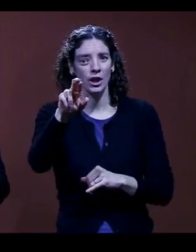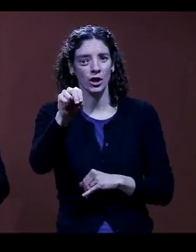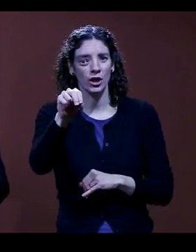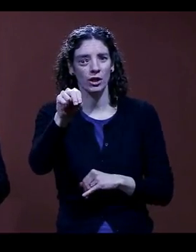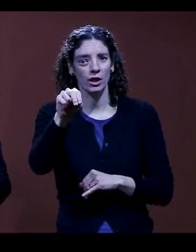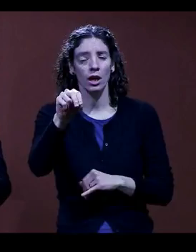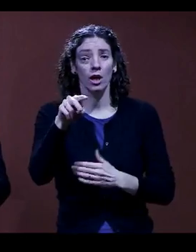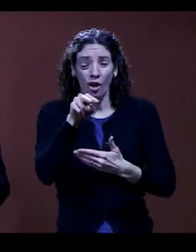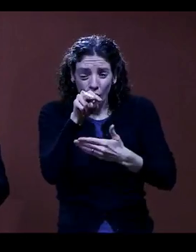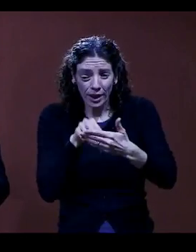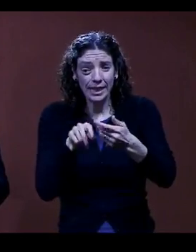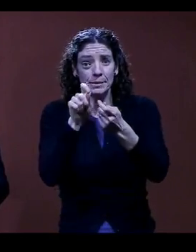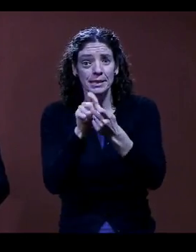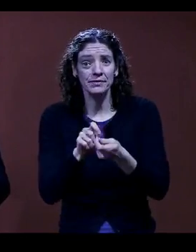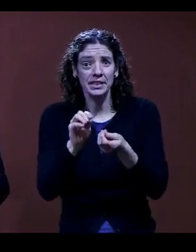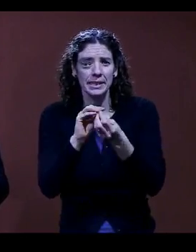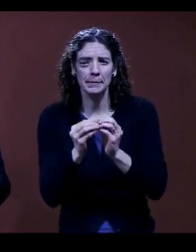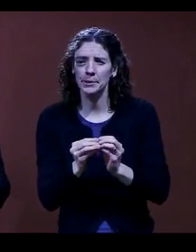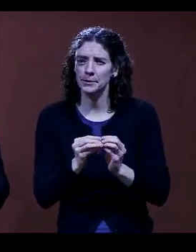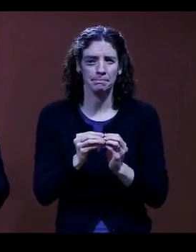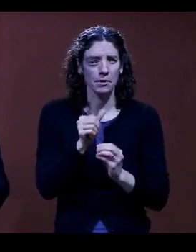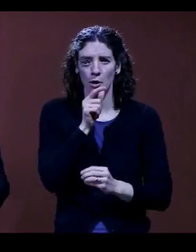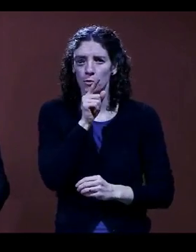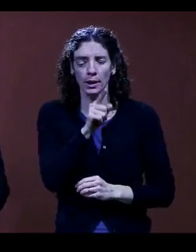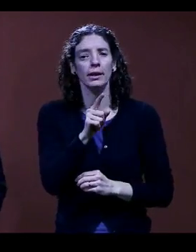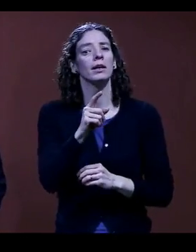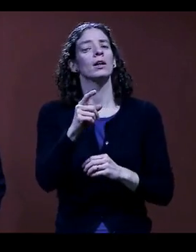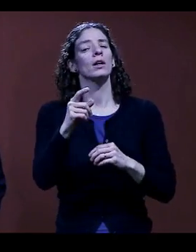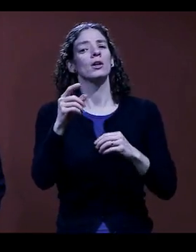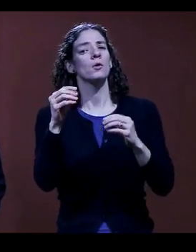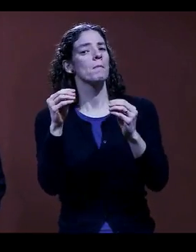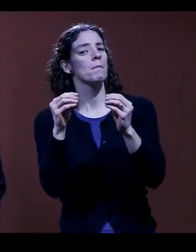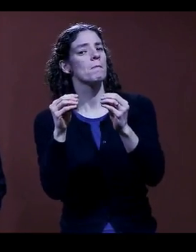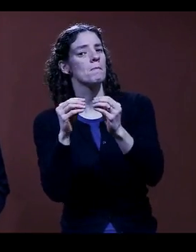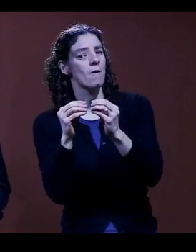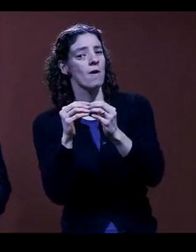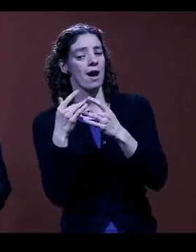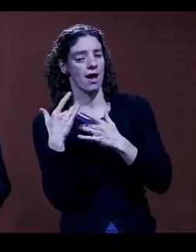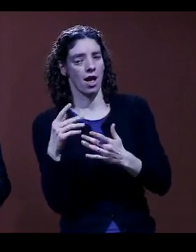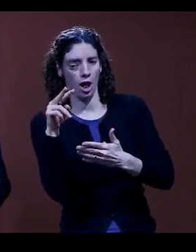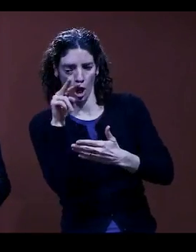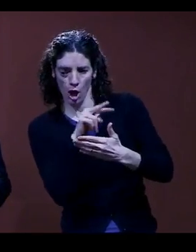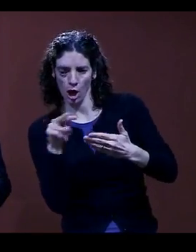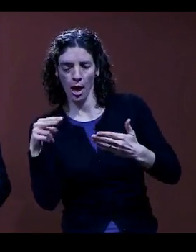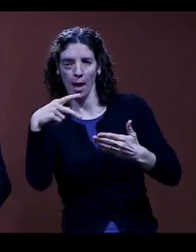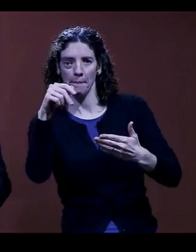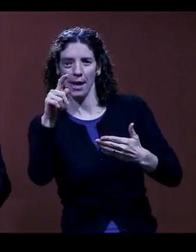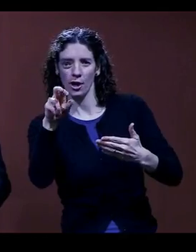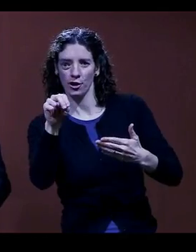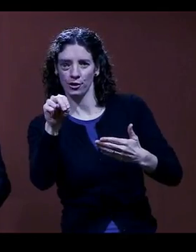when you're analyzing data; you're looking for patterns. You're looking at different categories: